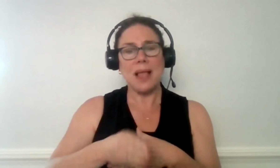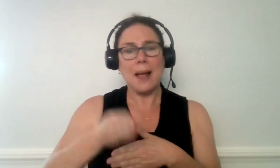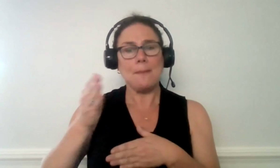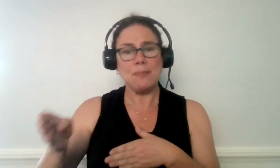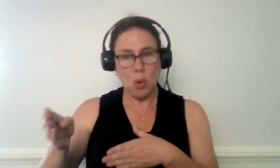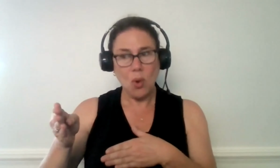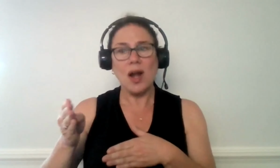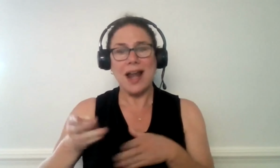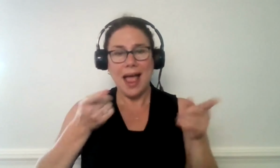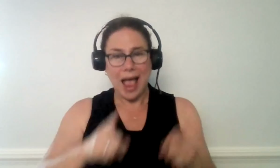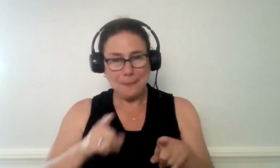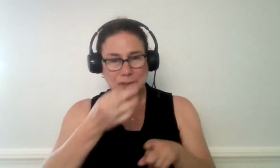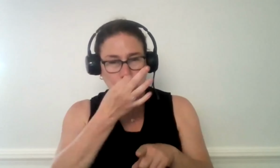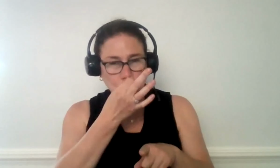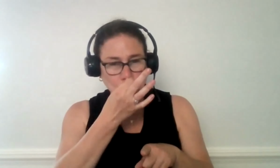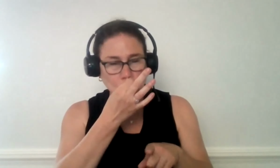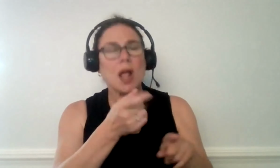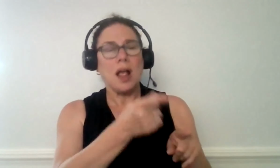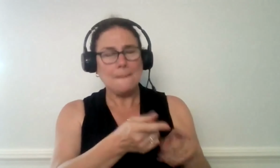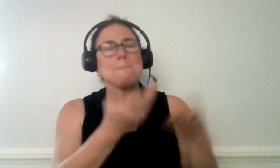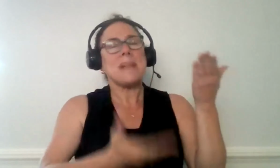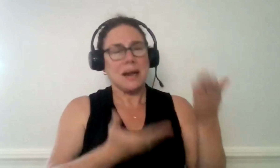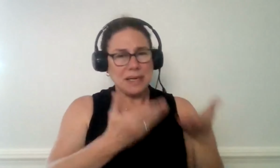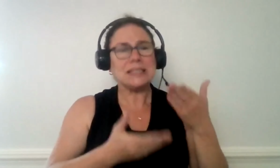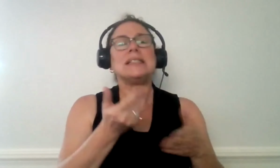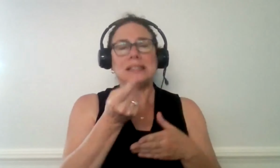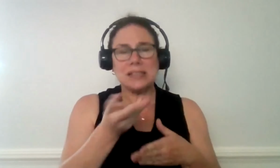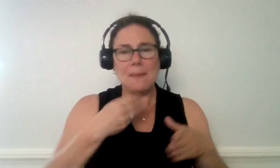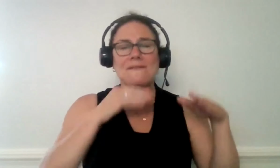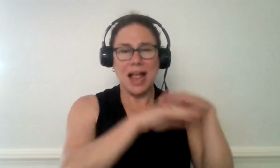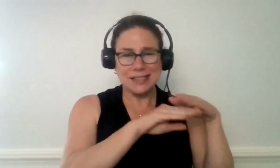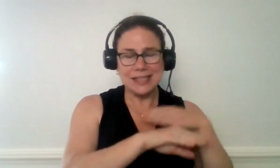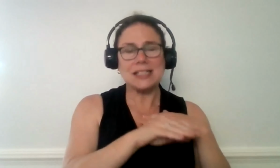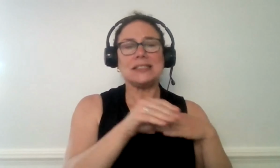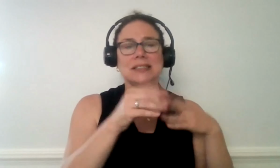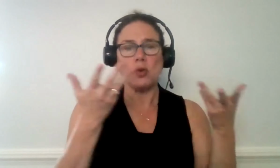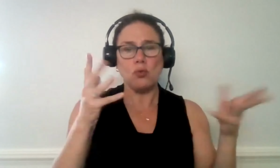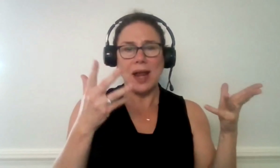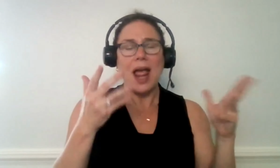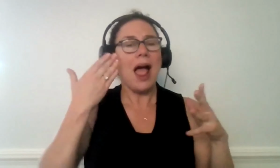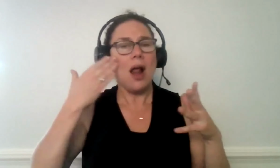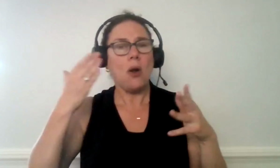Joshua answered, "Maybe, some campuses have census access already." But I didn't know if there were any one else